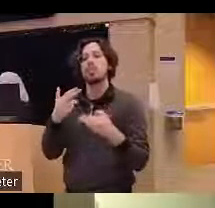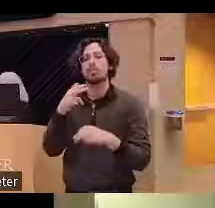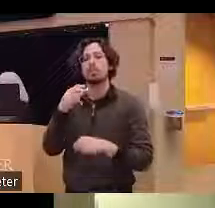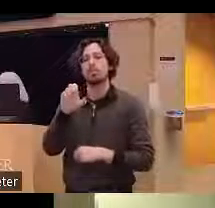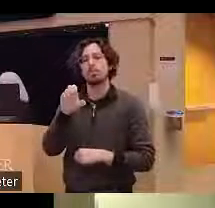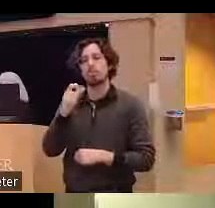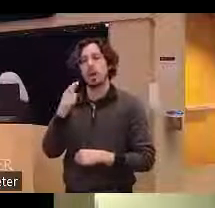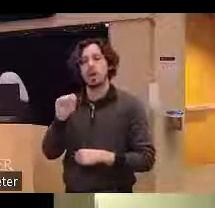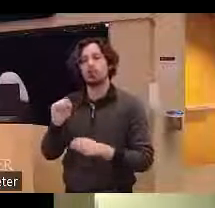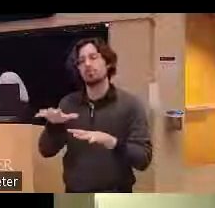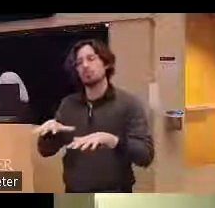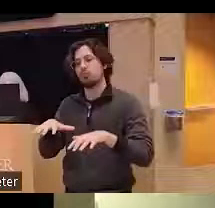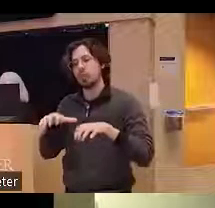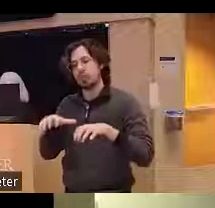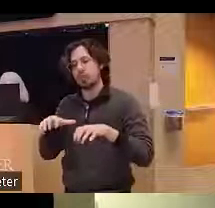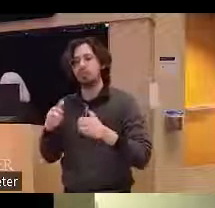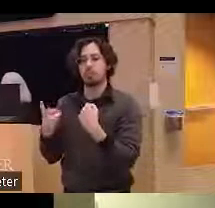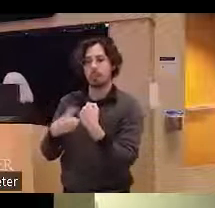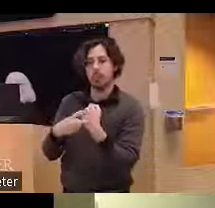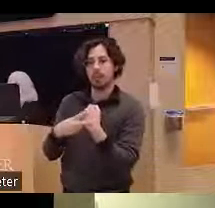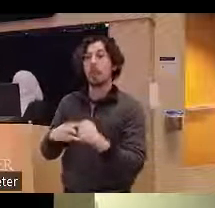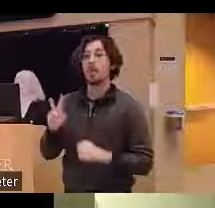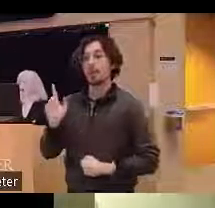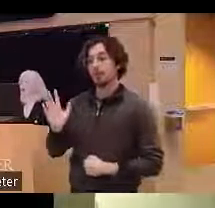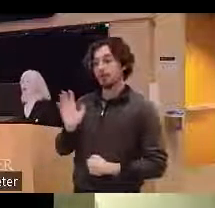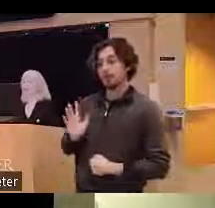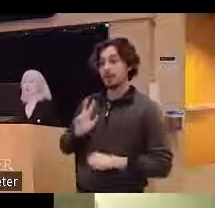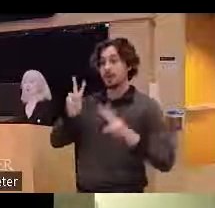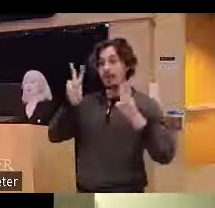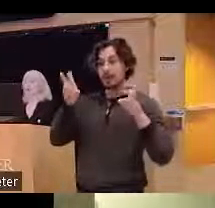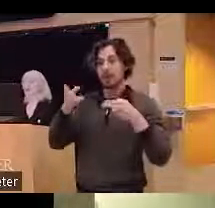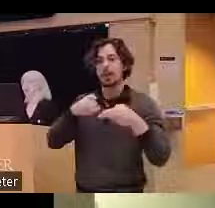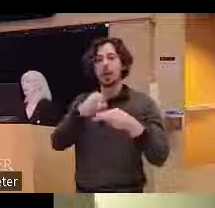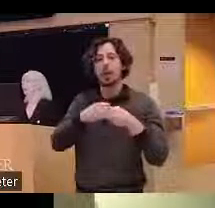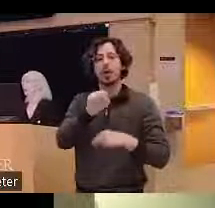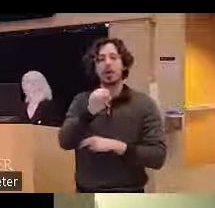but I want to you know mention that I used to have a title of my talk called sperm banks and boxer